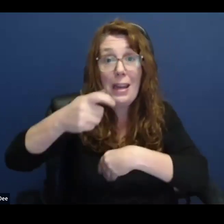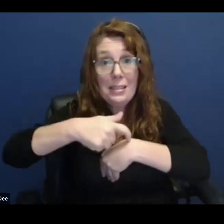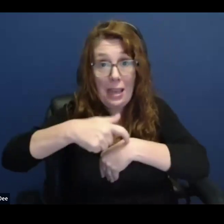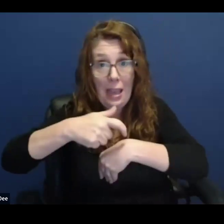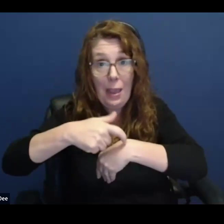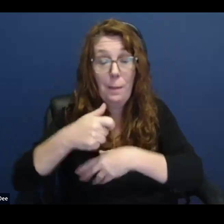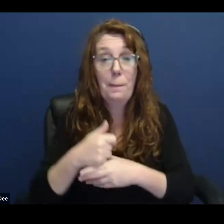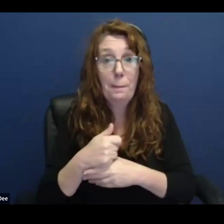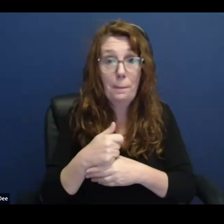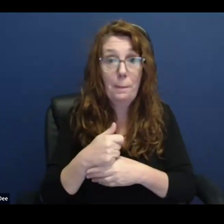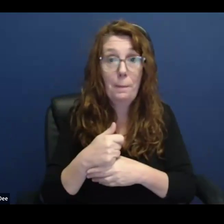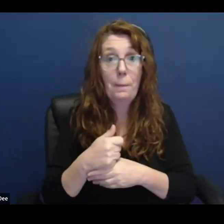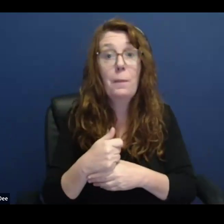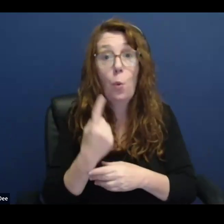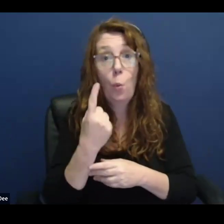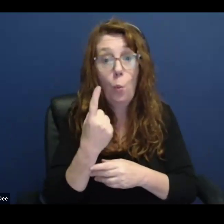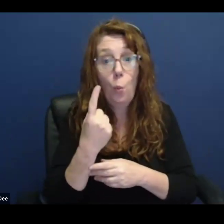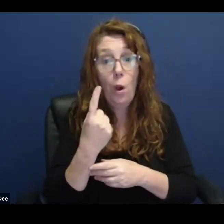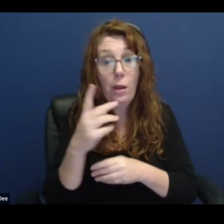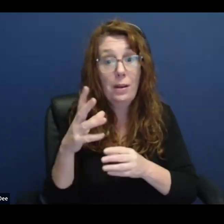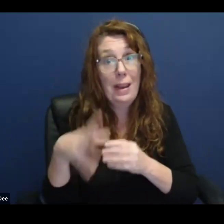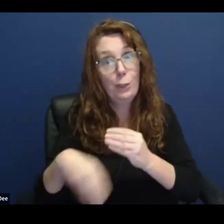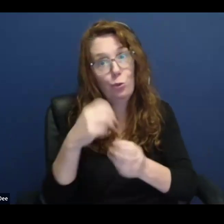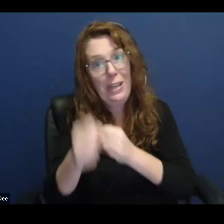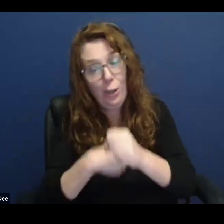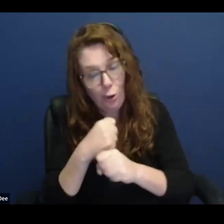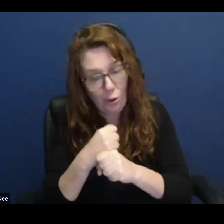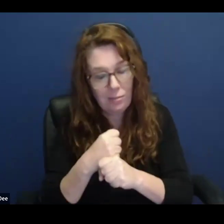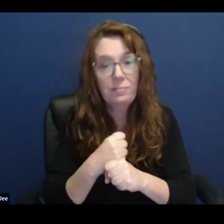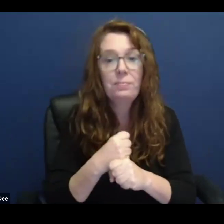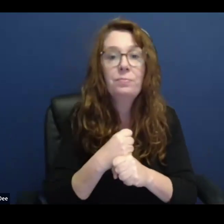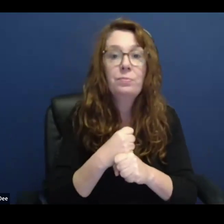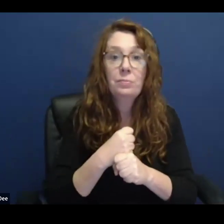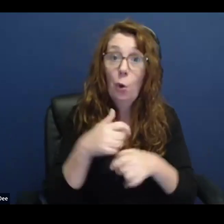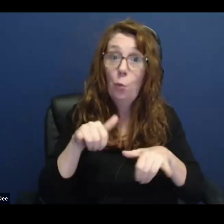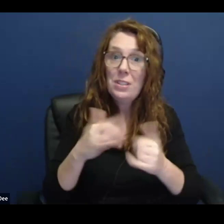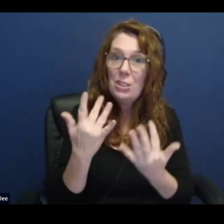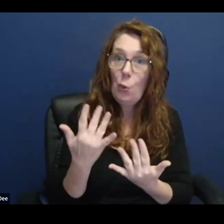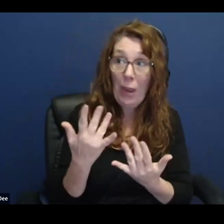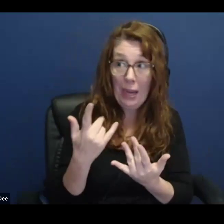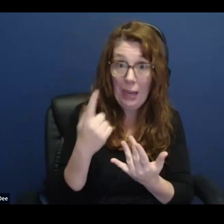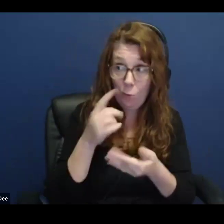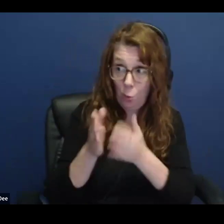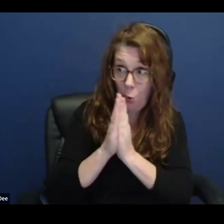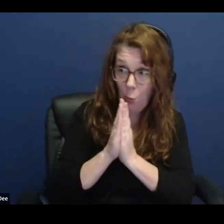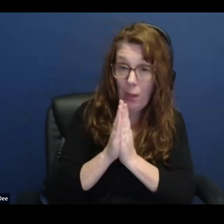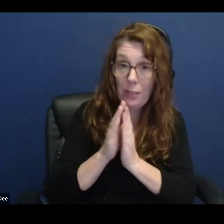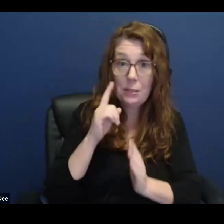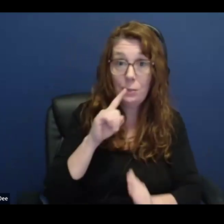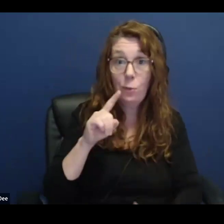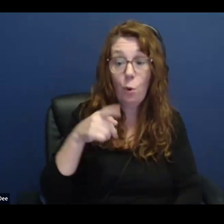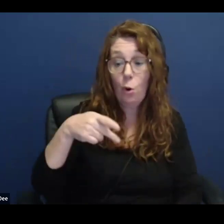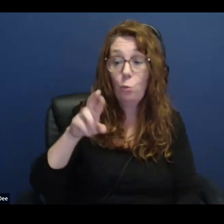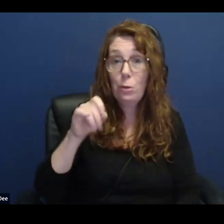a year longer than usual and we are still waiting on those requests for repatriation grants. So,